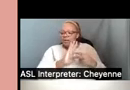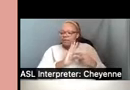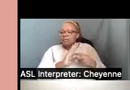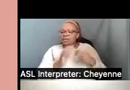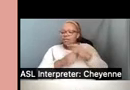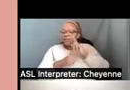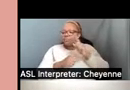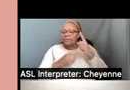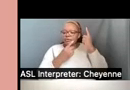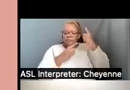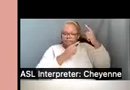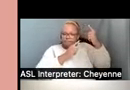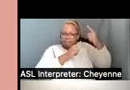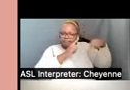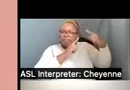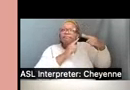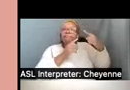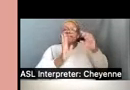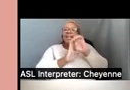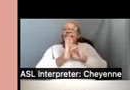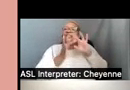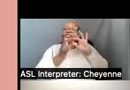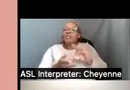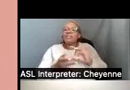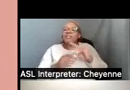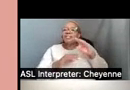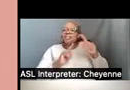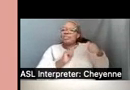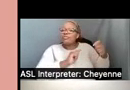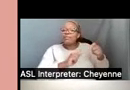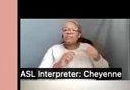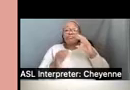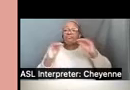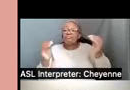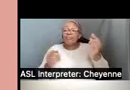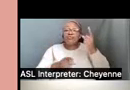in order to consider the ethics of making the film.